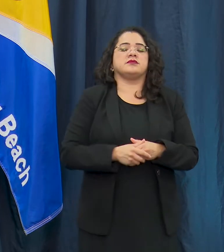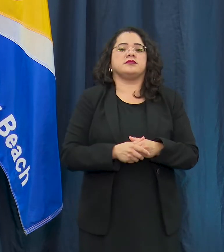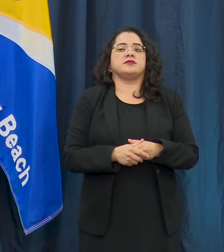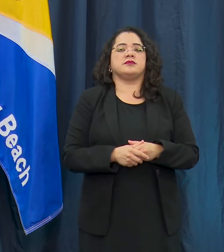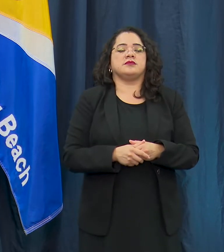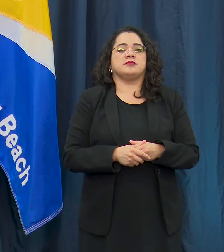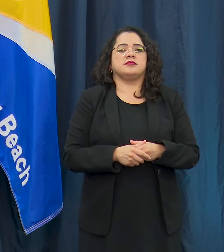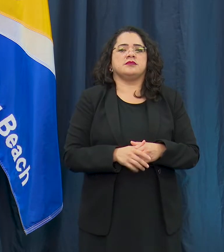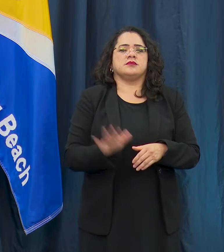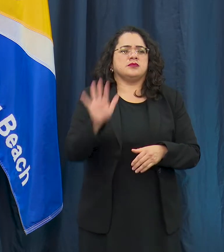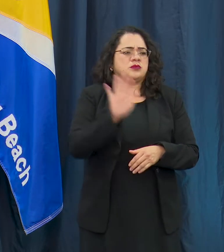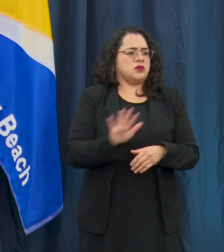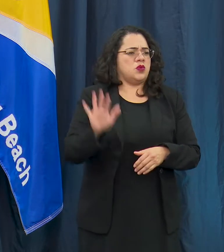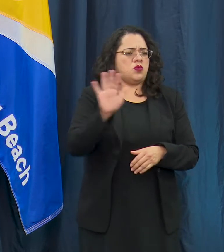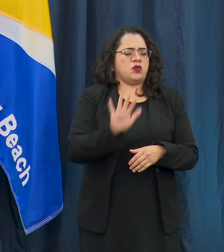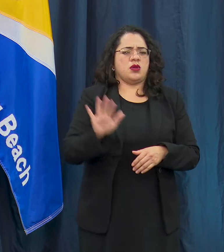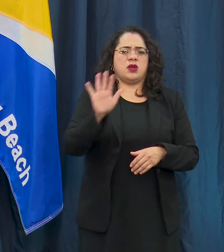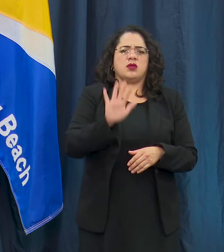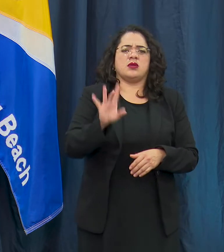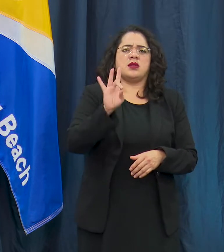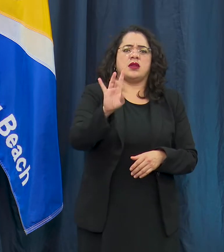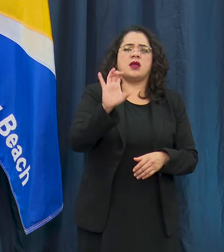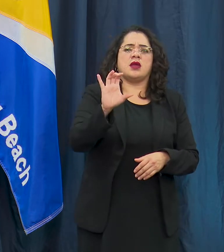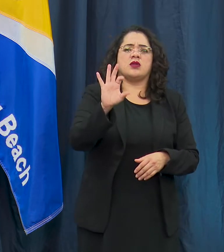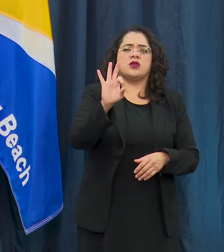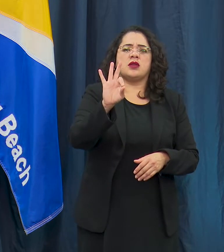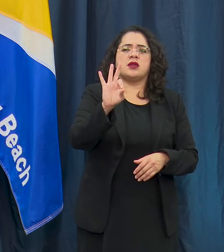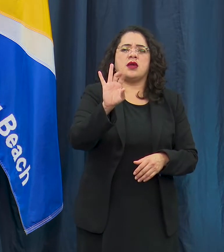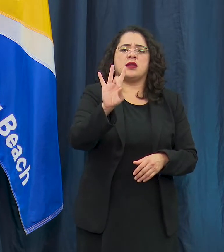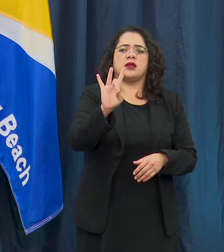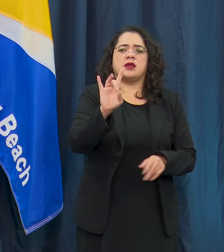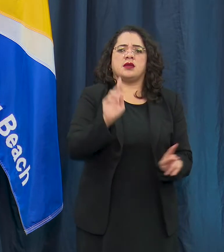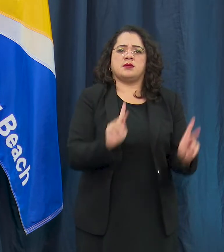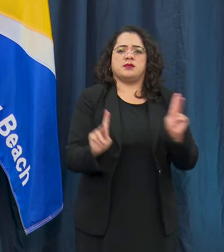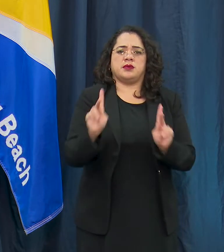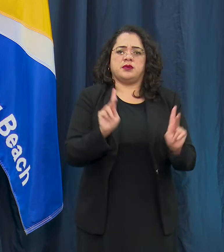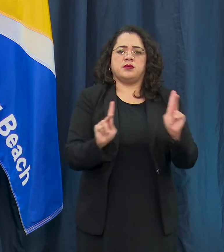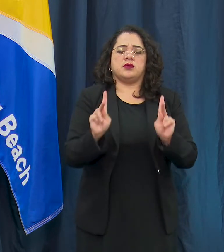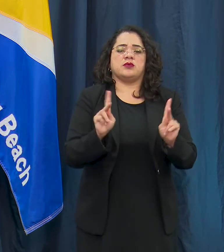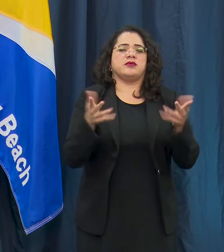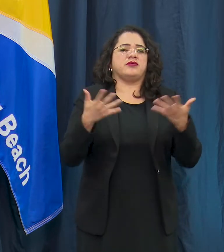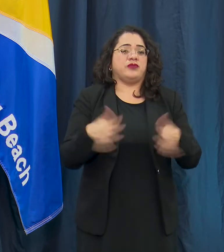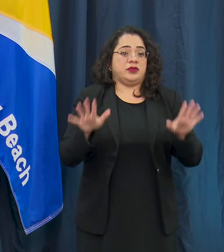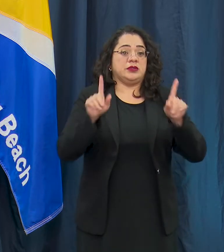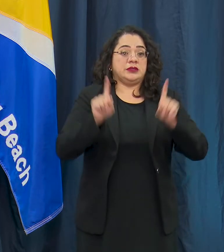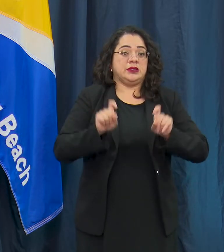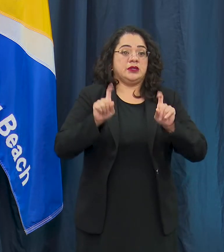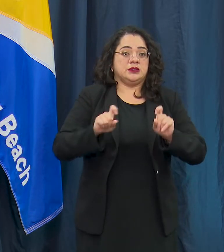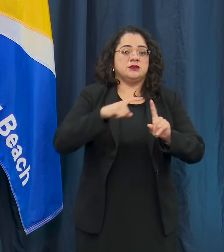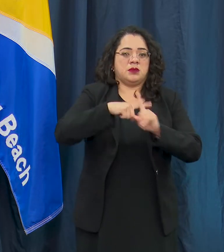approximately 898 folks who tested positive for COVID-19. We know and should